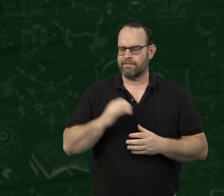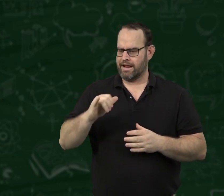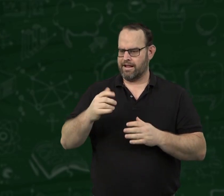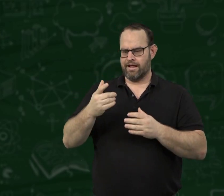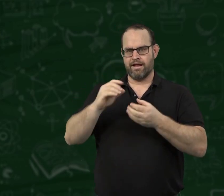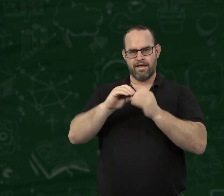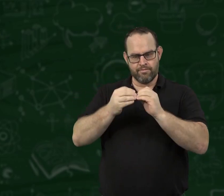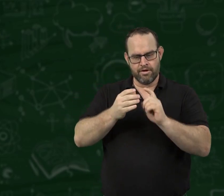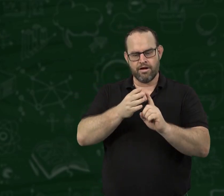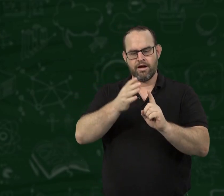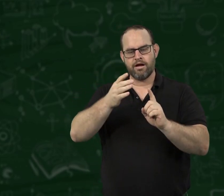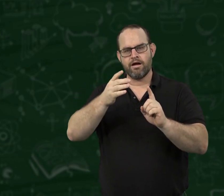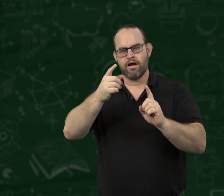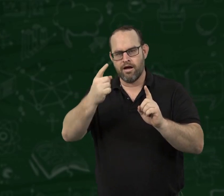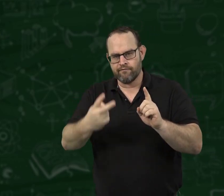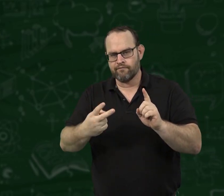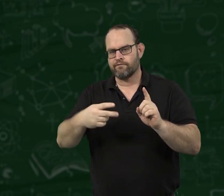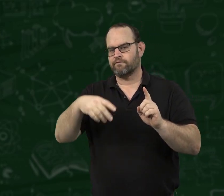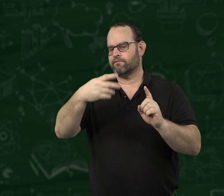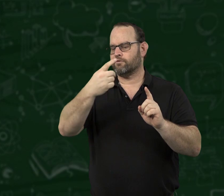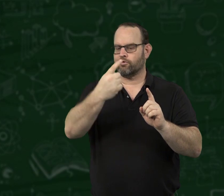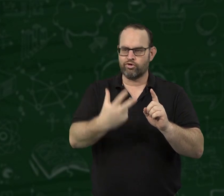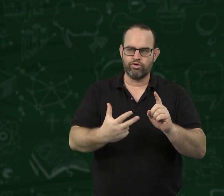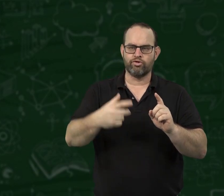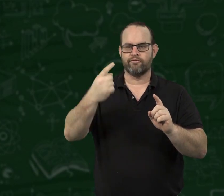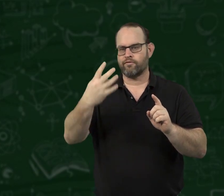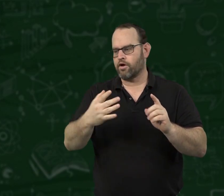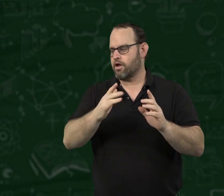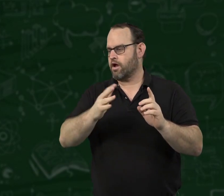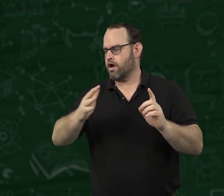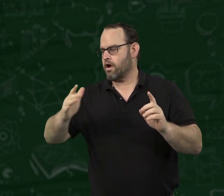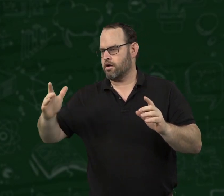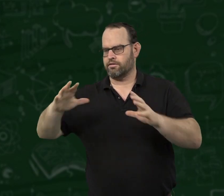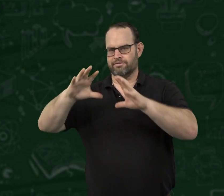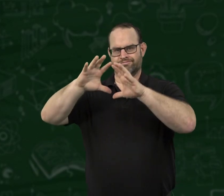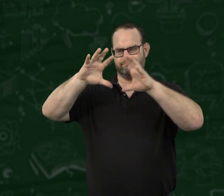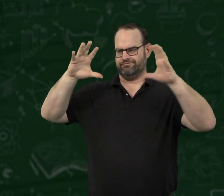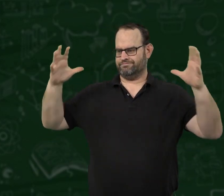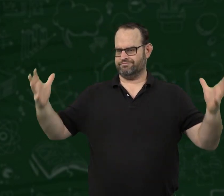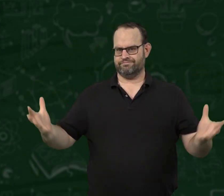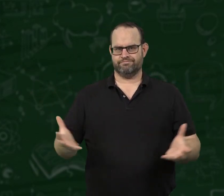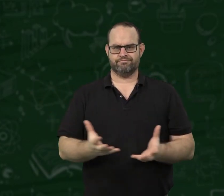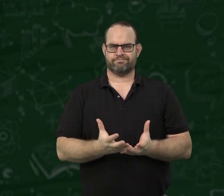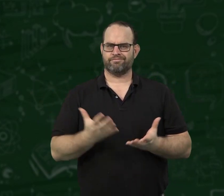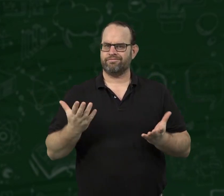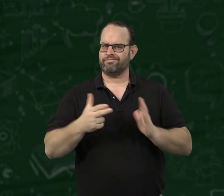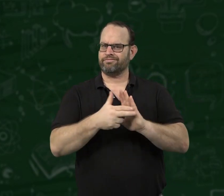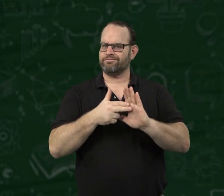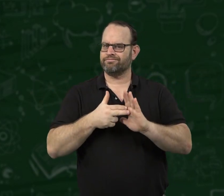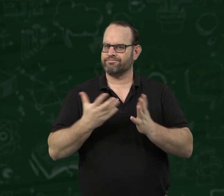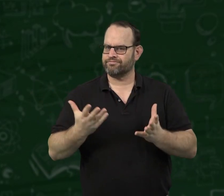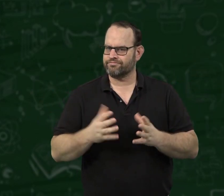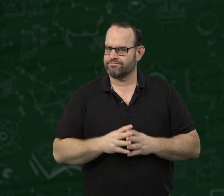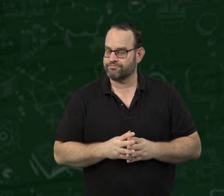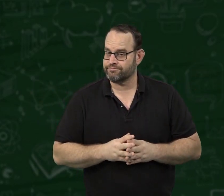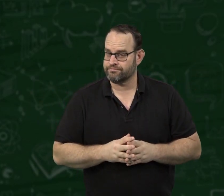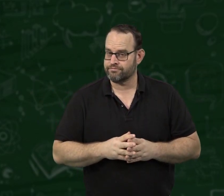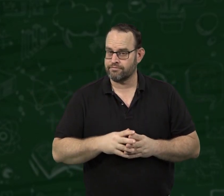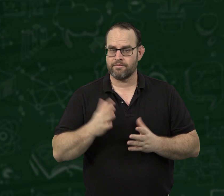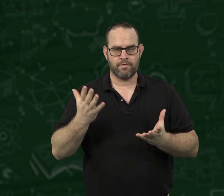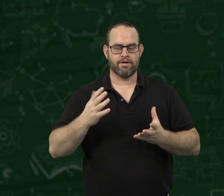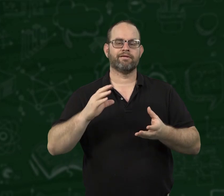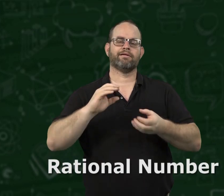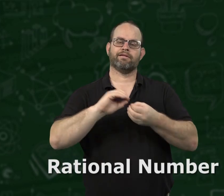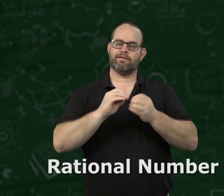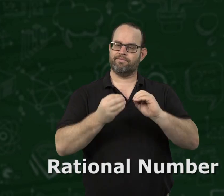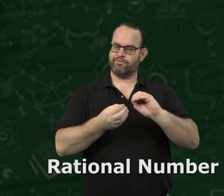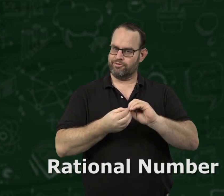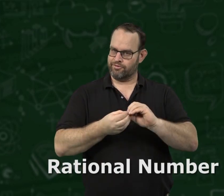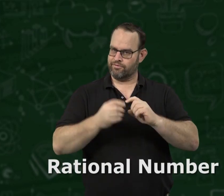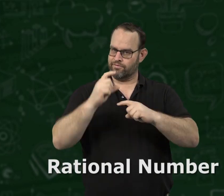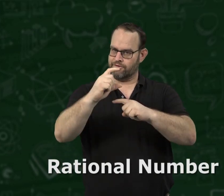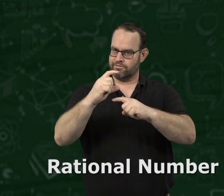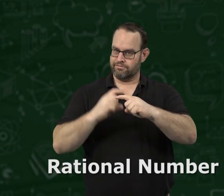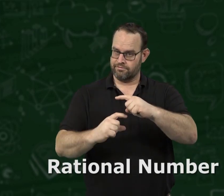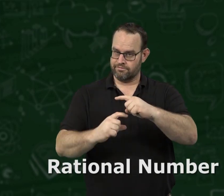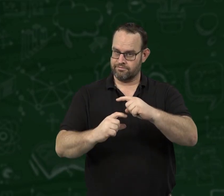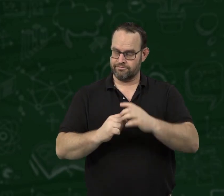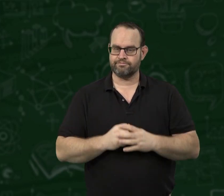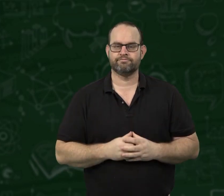Again, all fractions are called rational numbers.